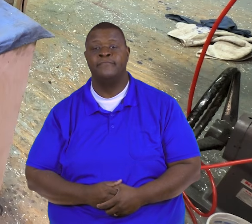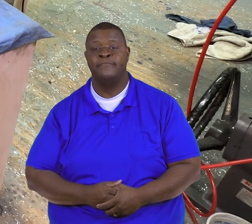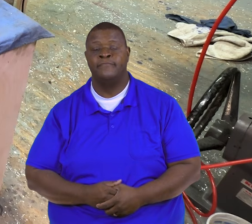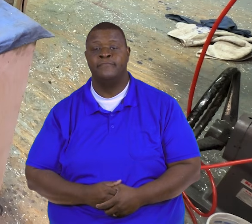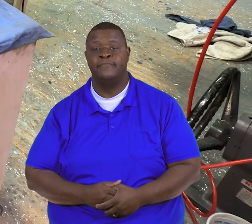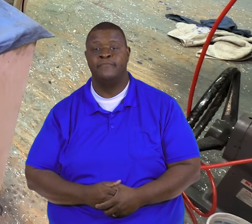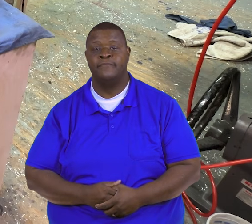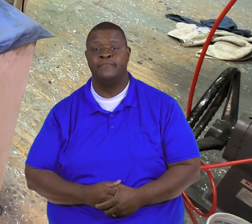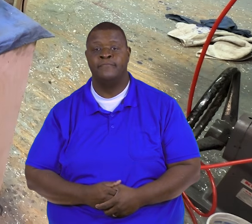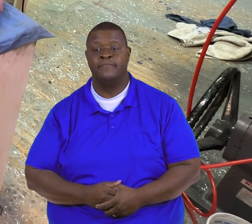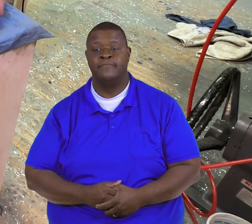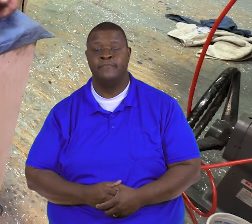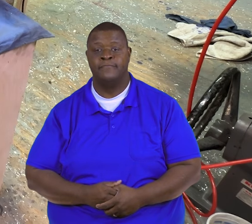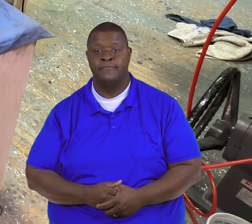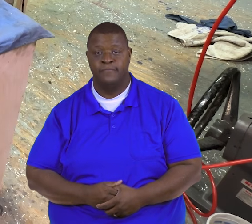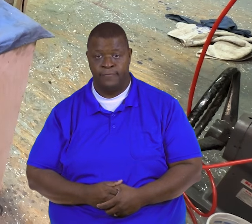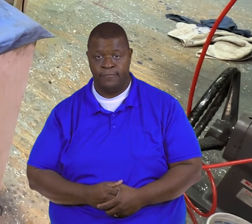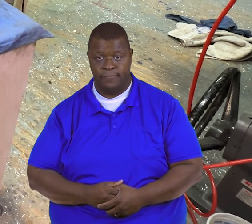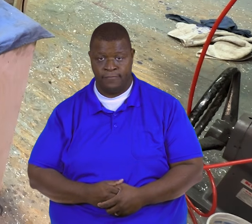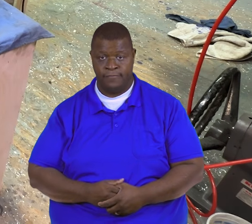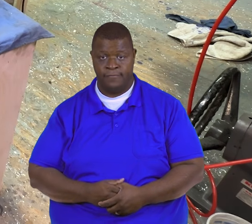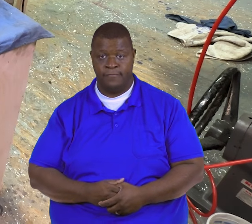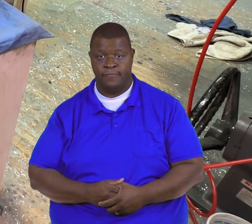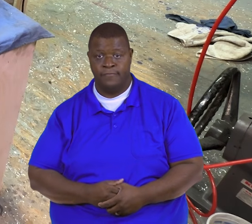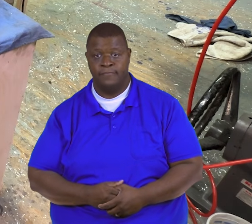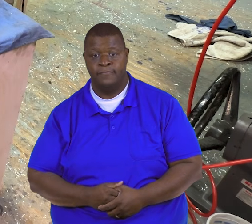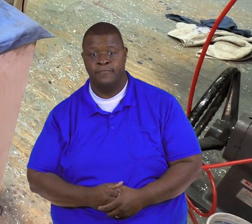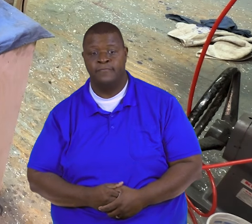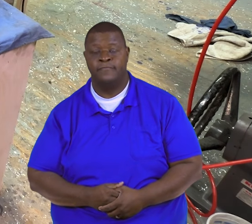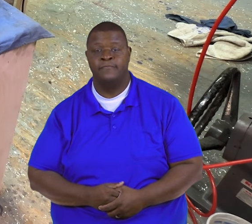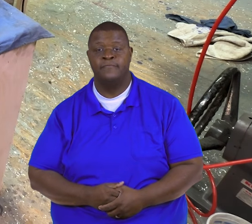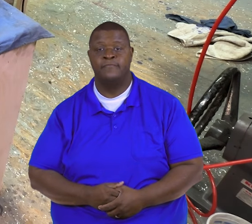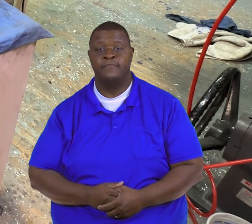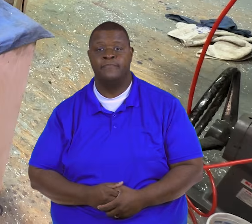[Adam chuckles] And we're gonna put this back there.